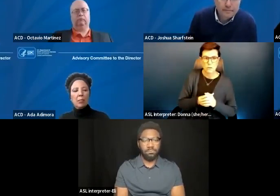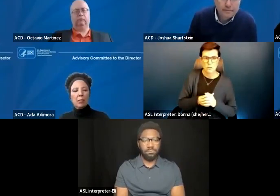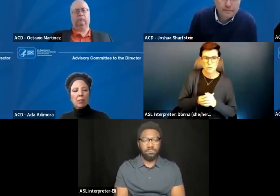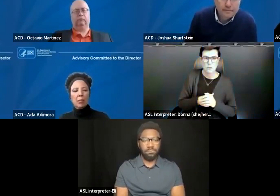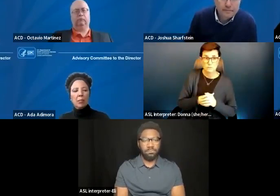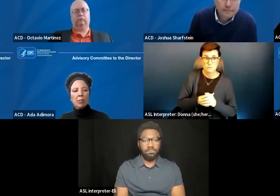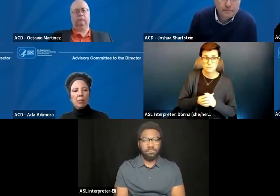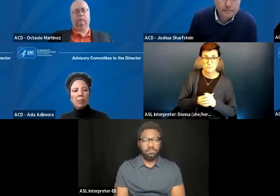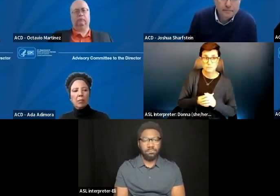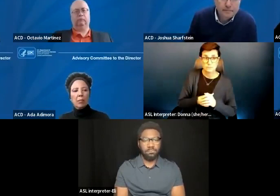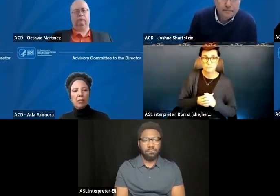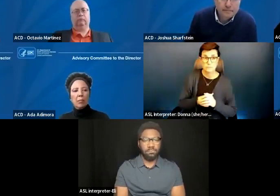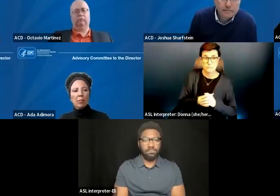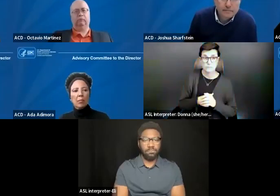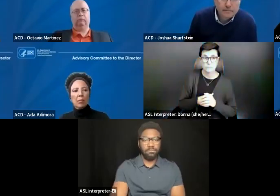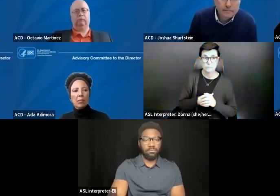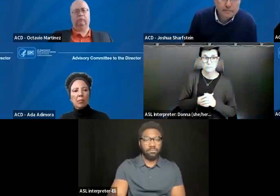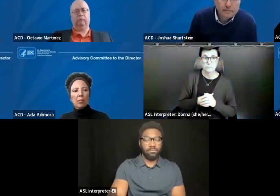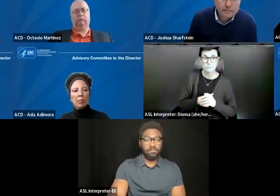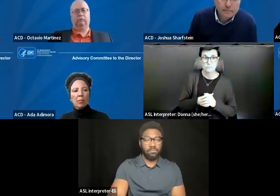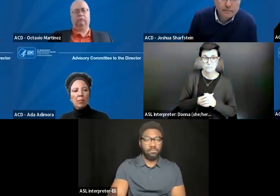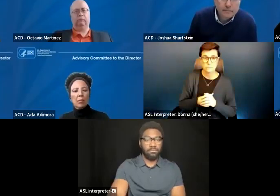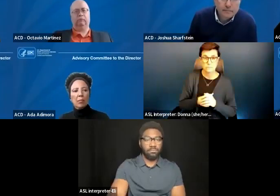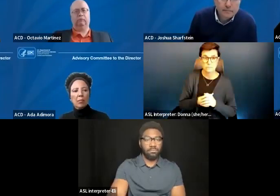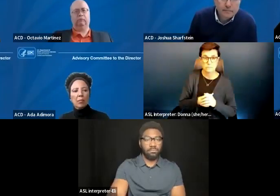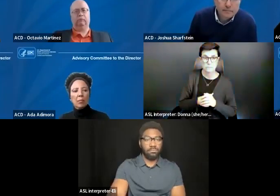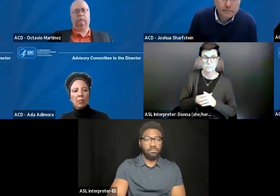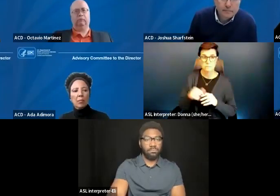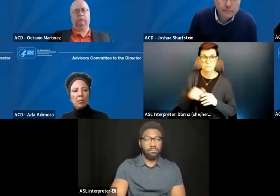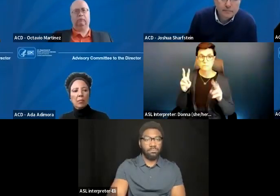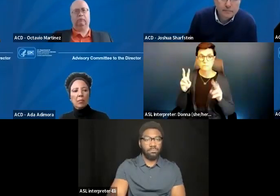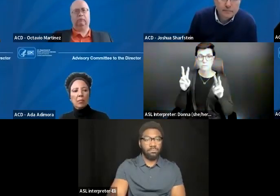about centralizing around some of the key support functions,